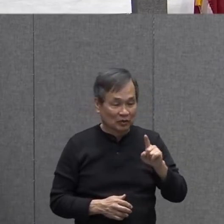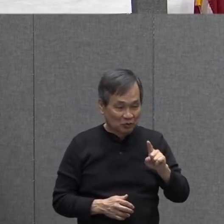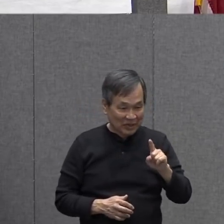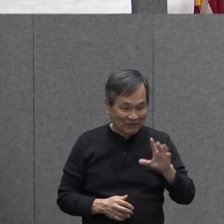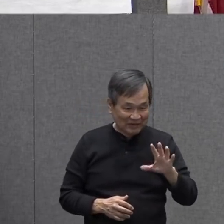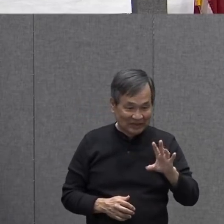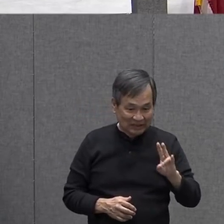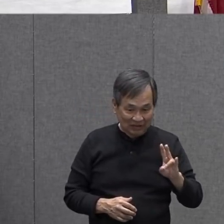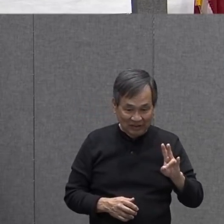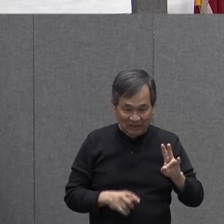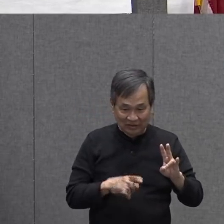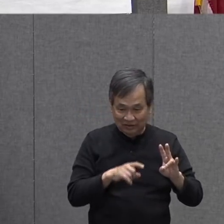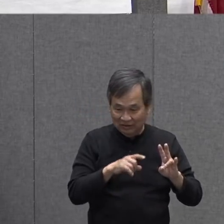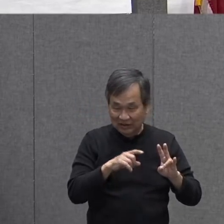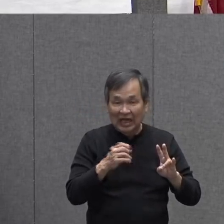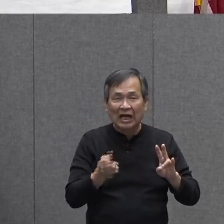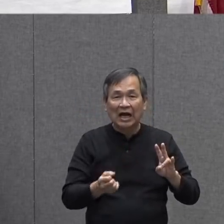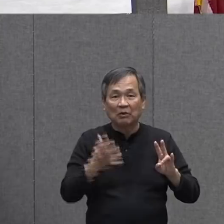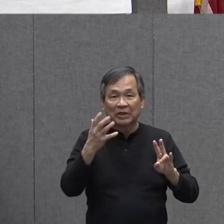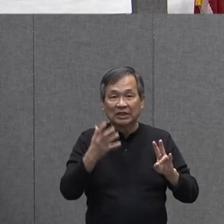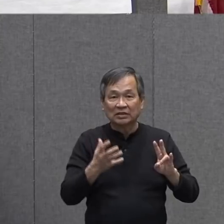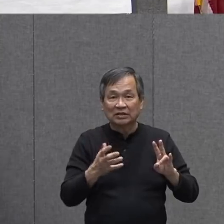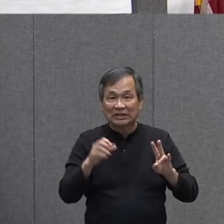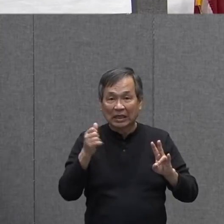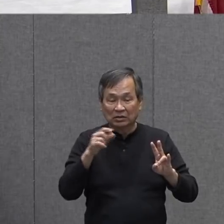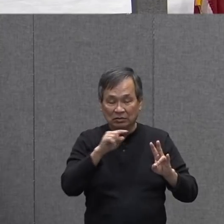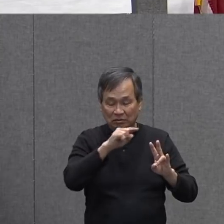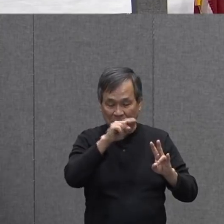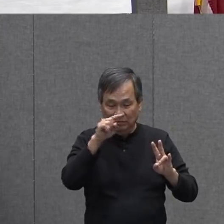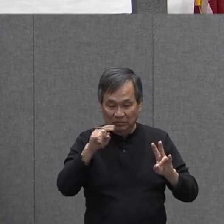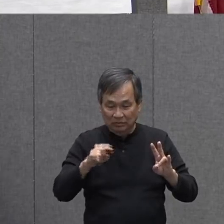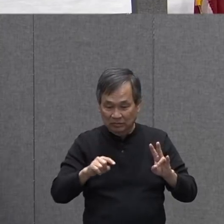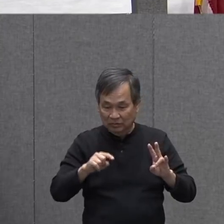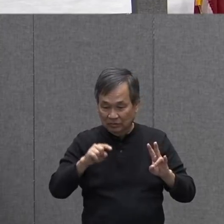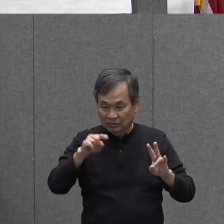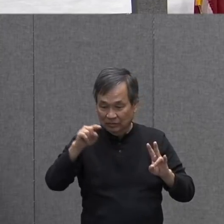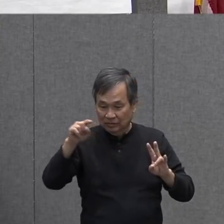157, hmm, how are you figuring it out?